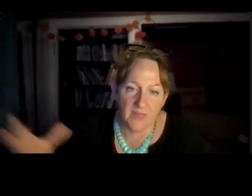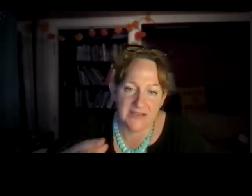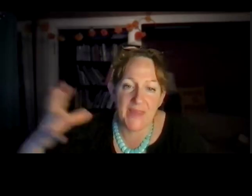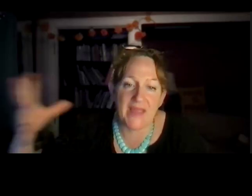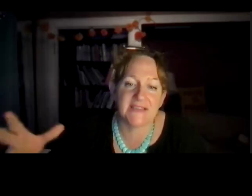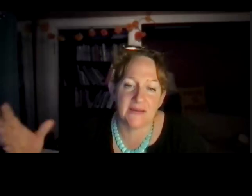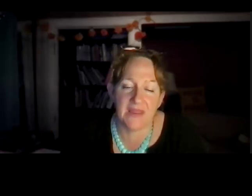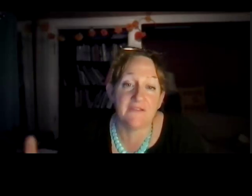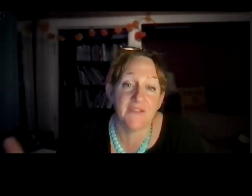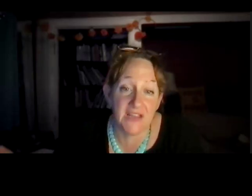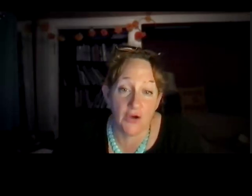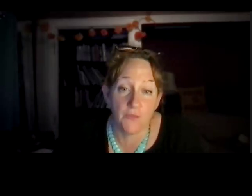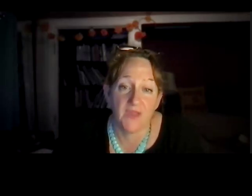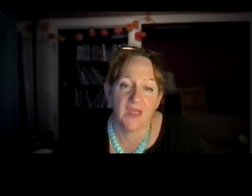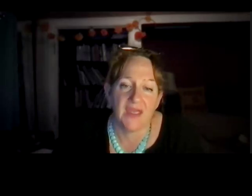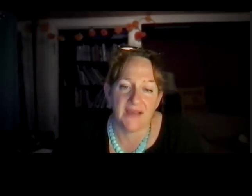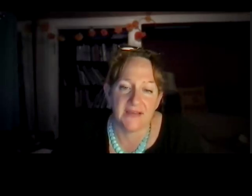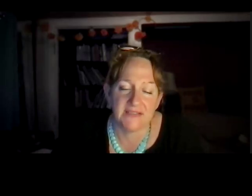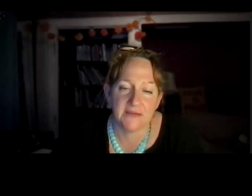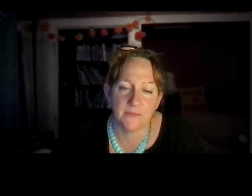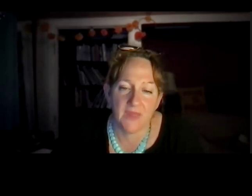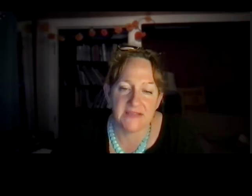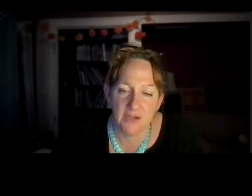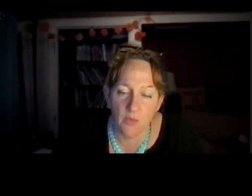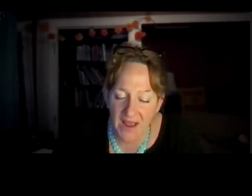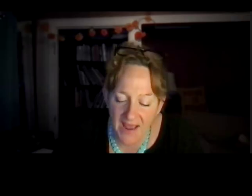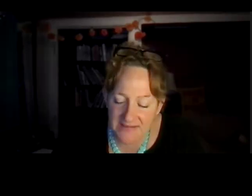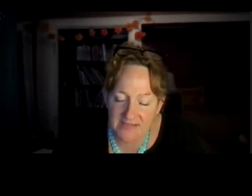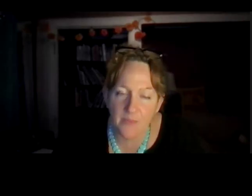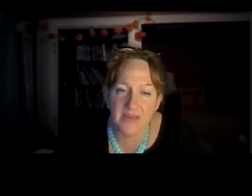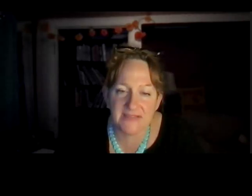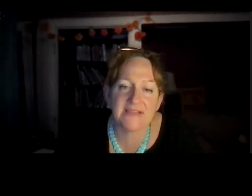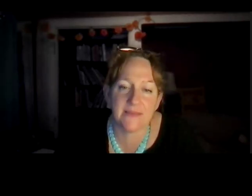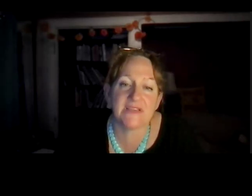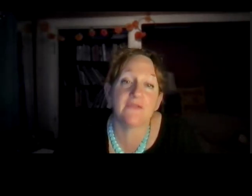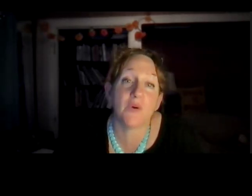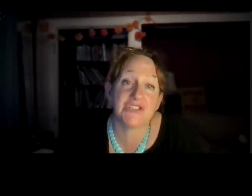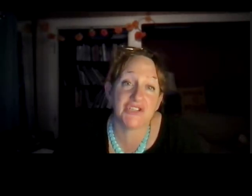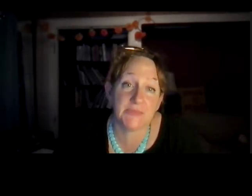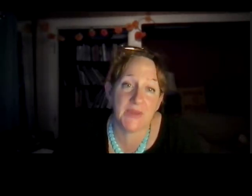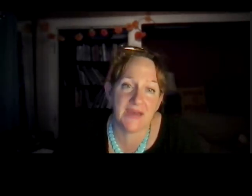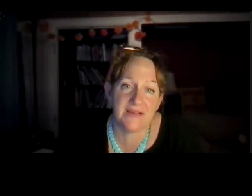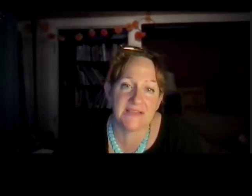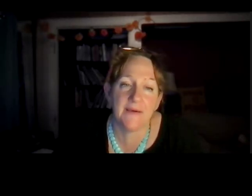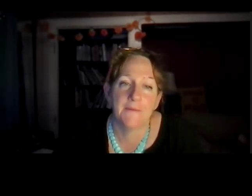Meriah: expand it, make it video. And I still want to ask the basic same set of questions, because